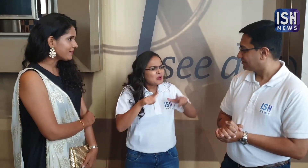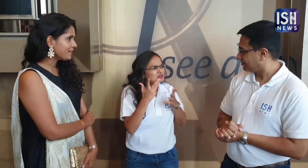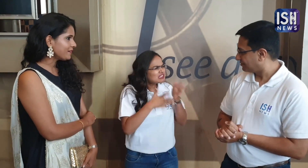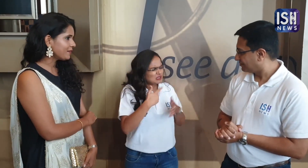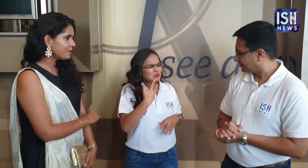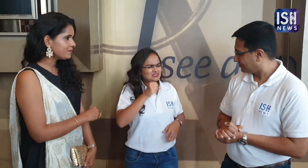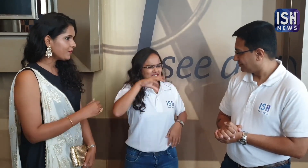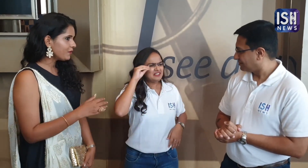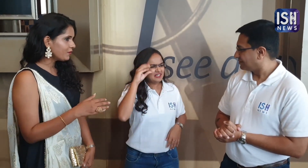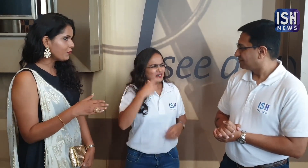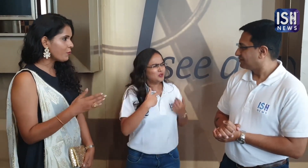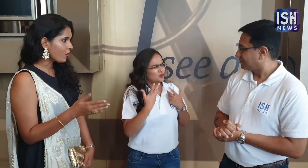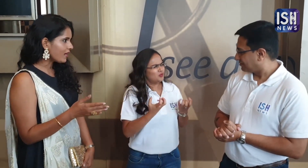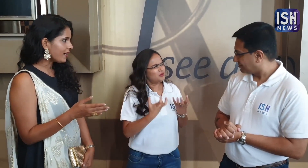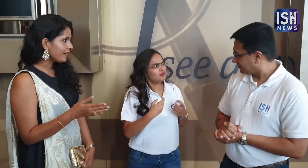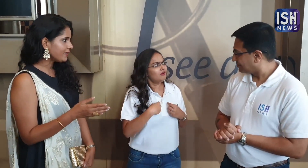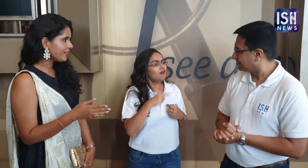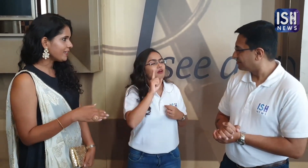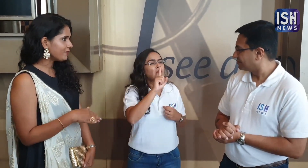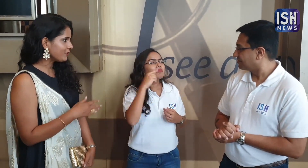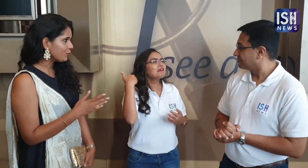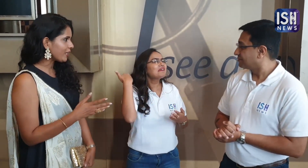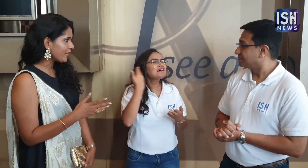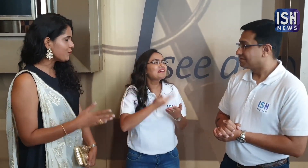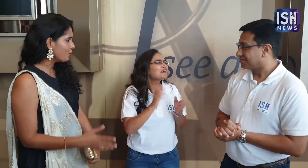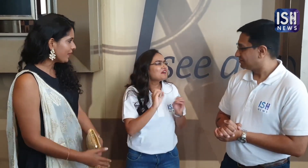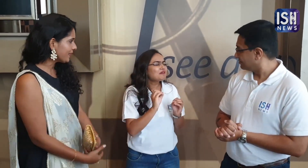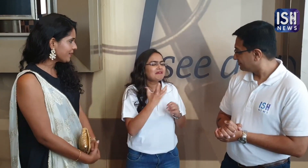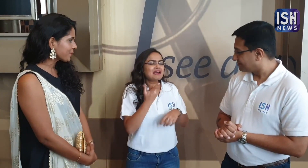However I never got the time or the oppurtunity.